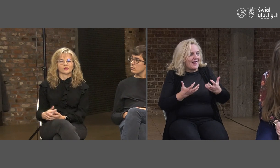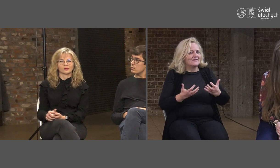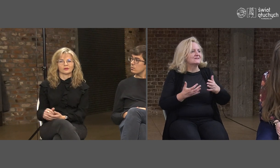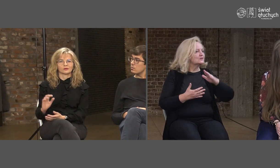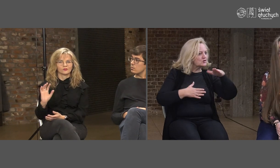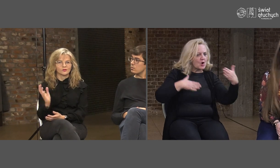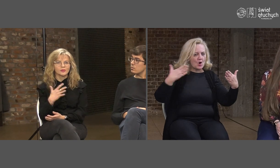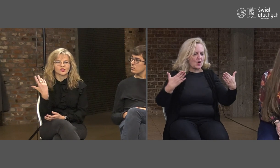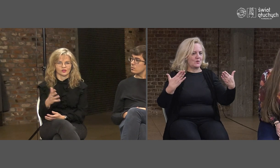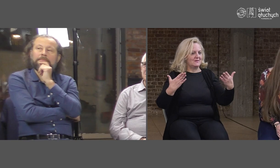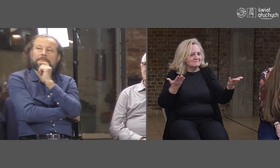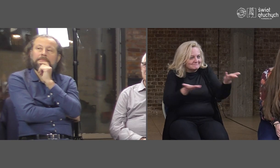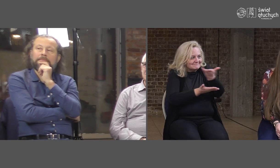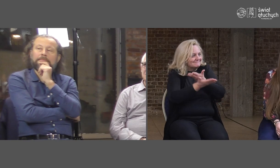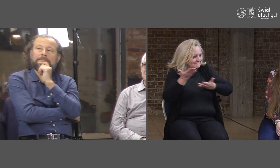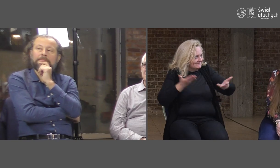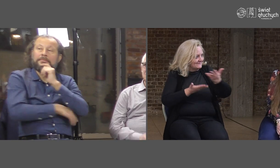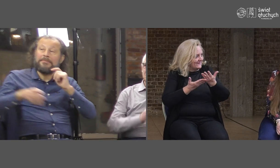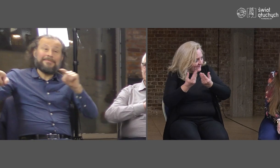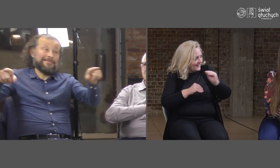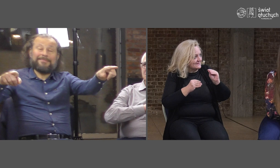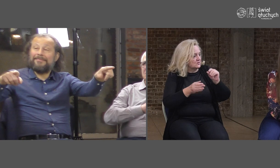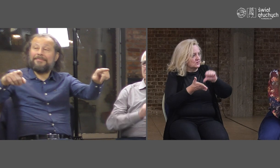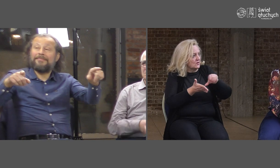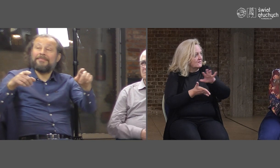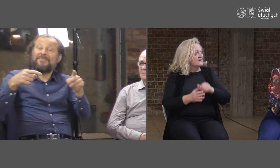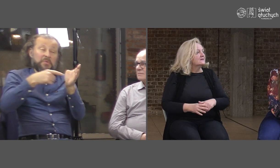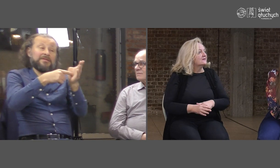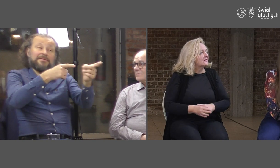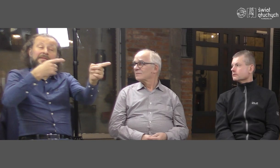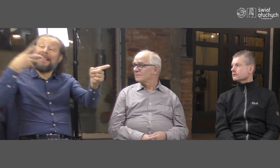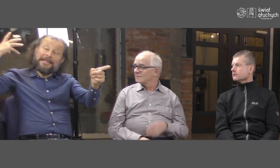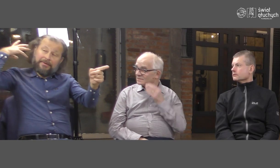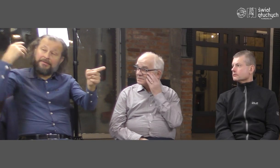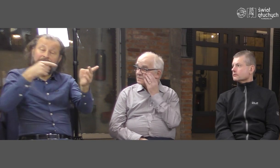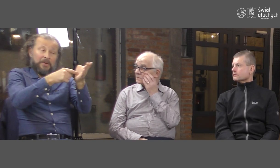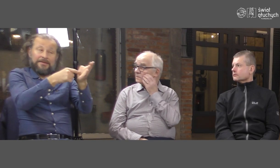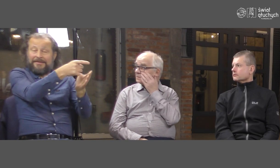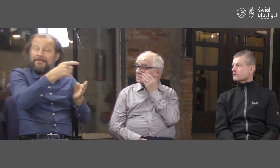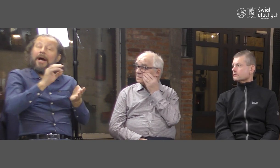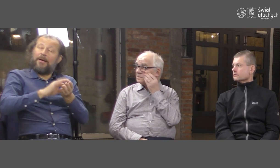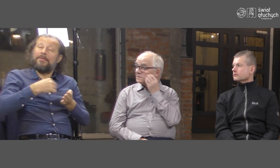to mix things up a little bit, try to mix those environments. [Eugeniusz]: Exactly, just the implant.